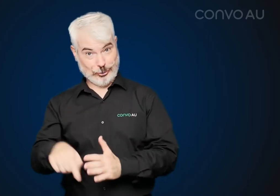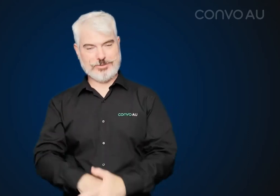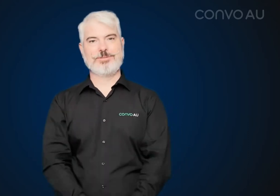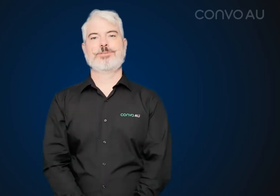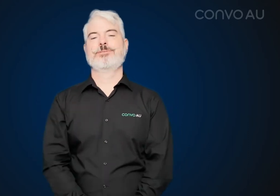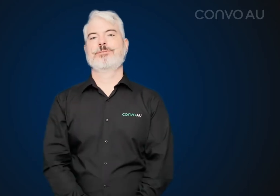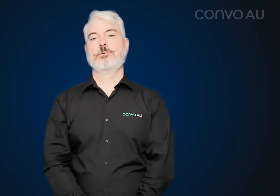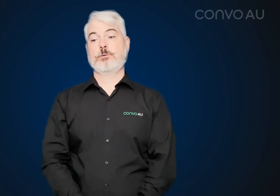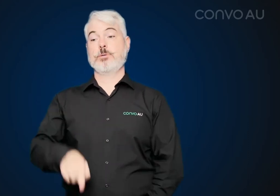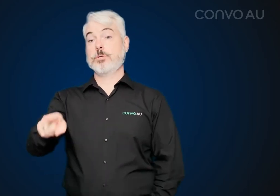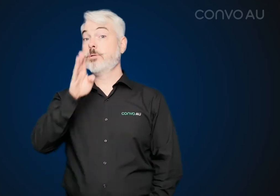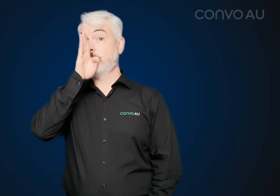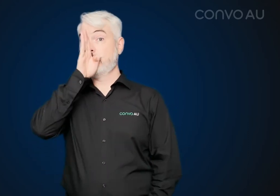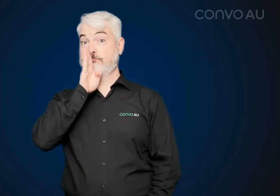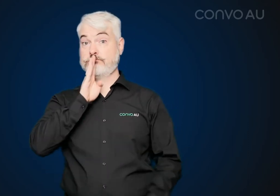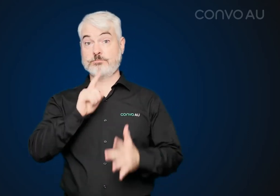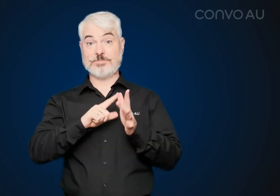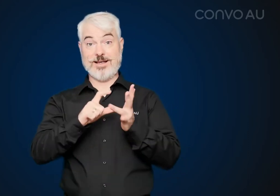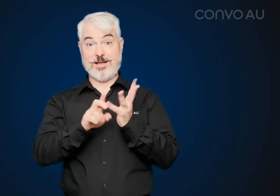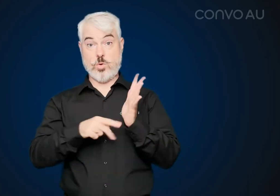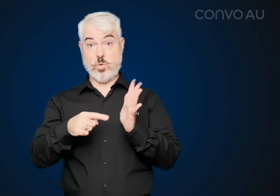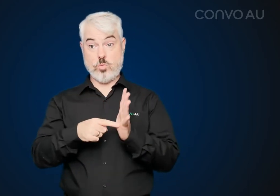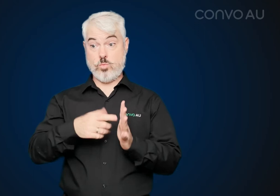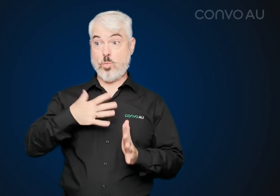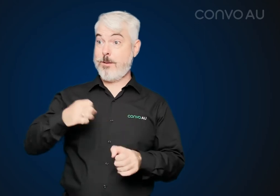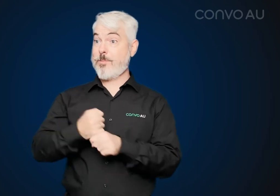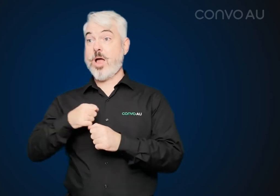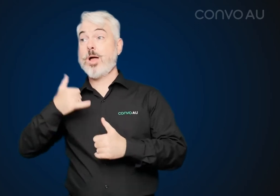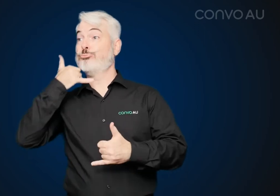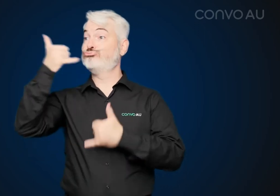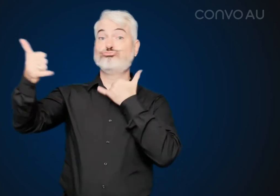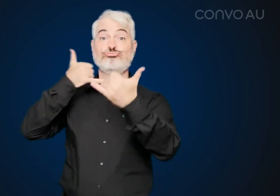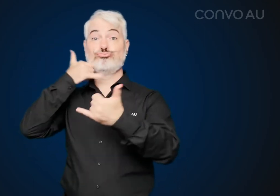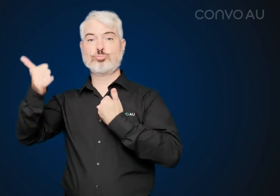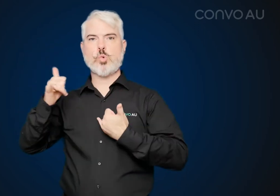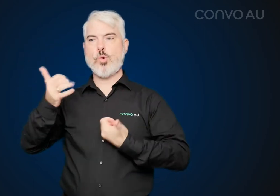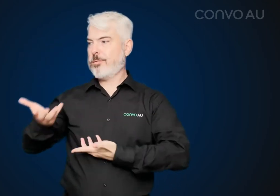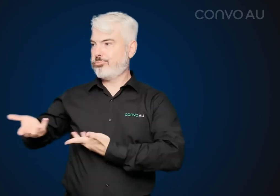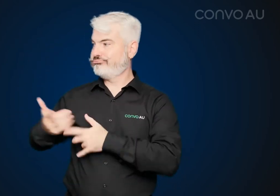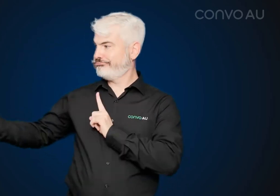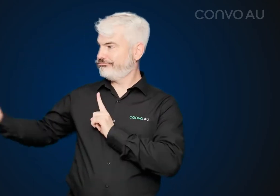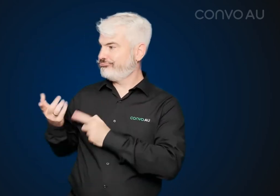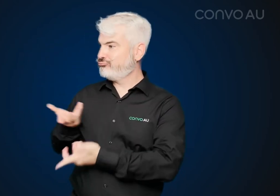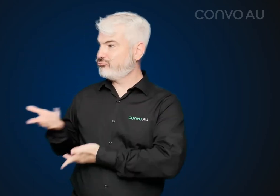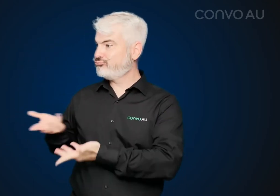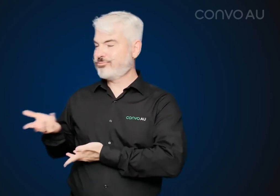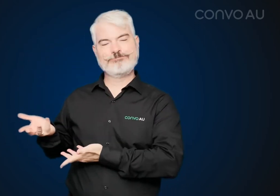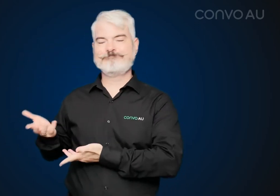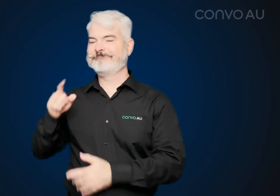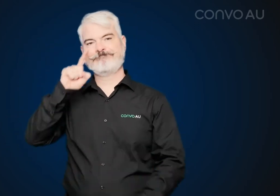If you want to call other phone numbers or talk to someone face to face,